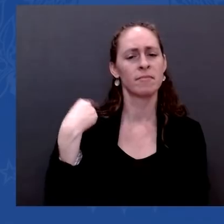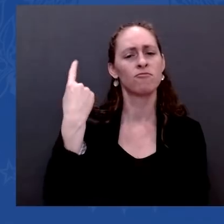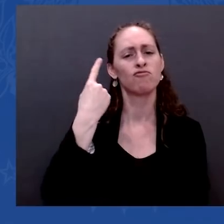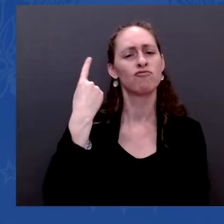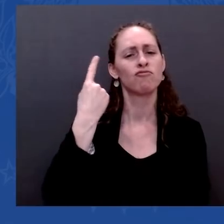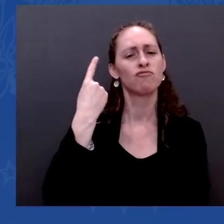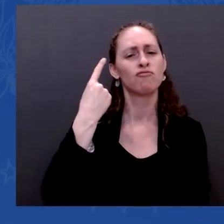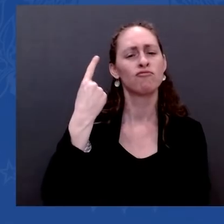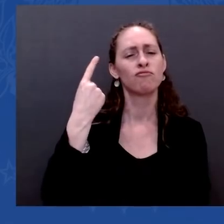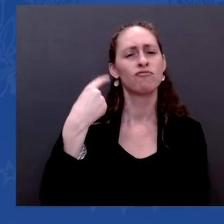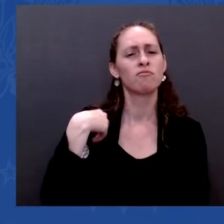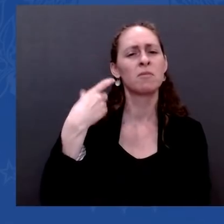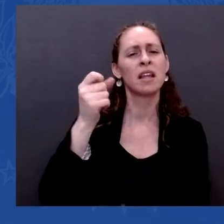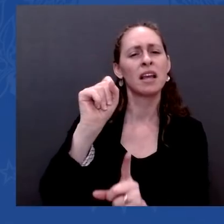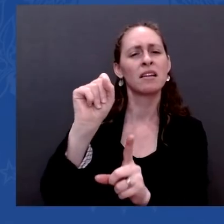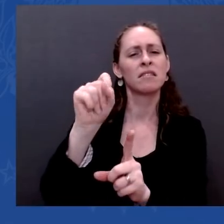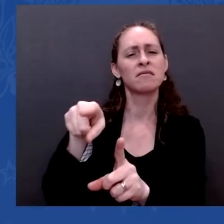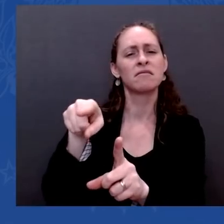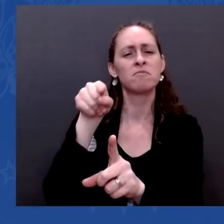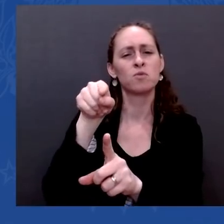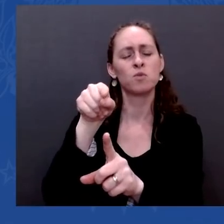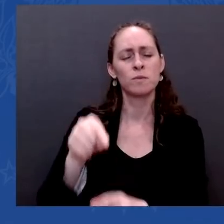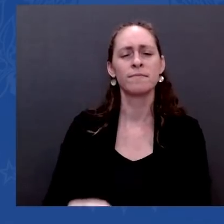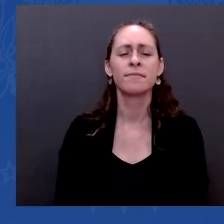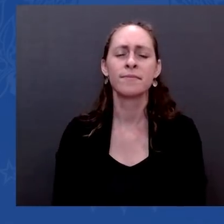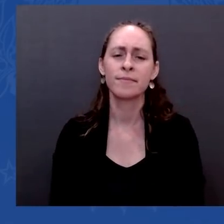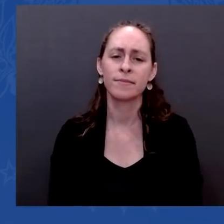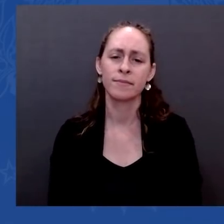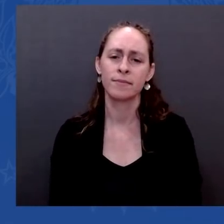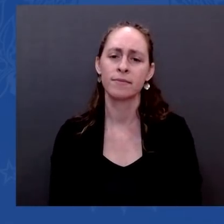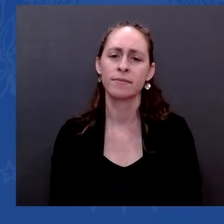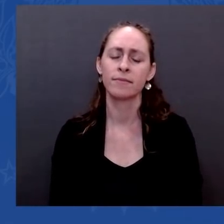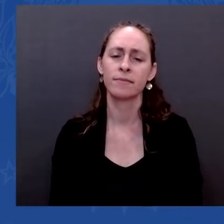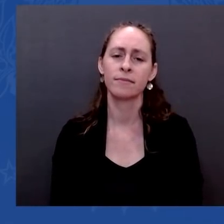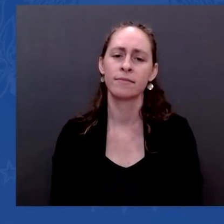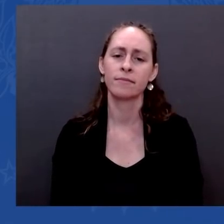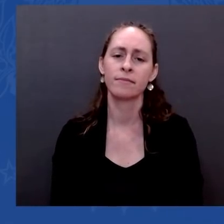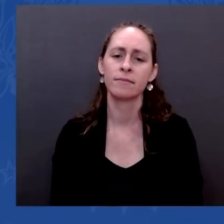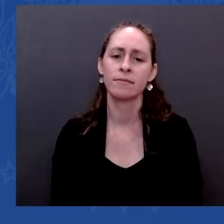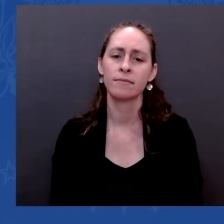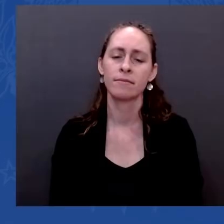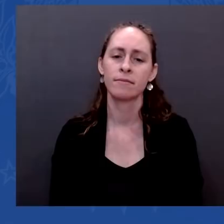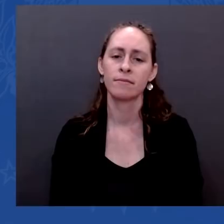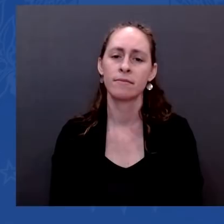have exported heavy weapons to Ukraine, and Germany excludes that --